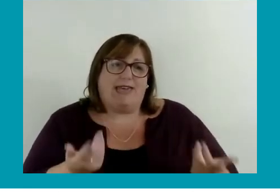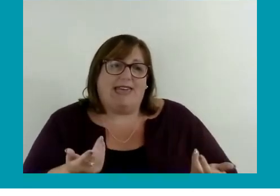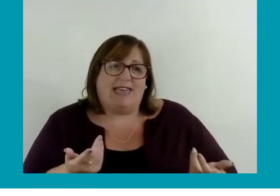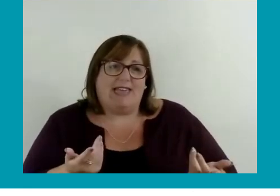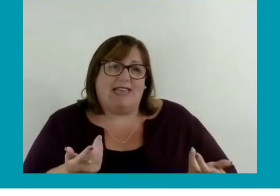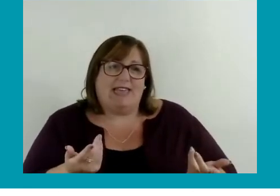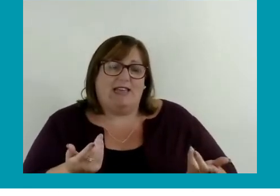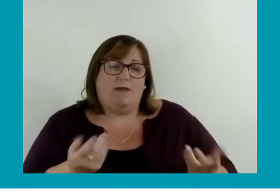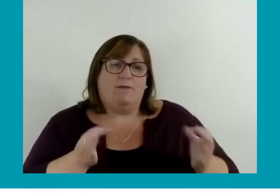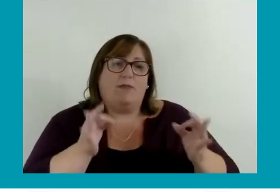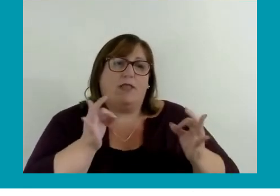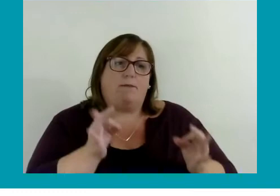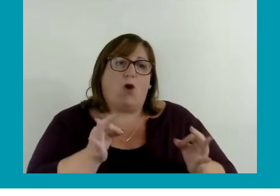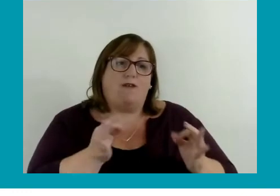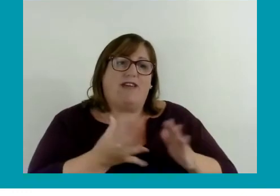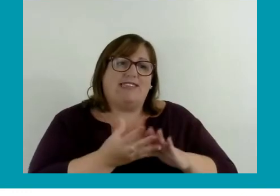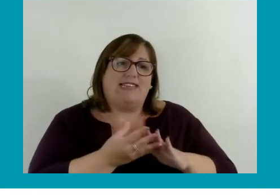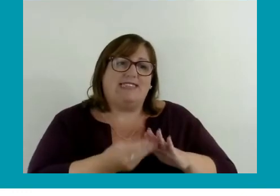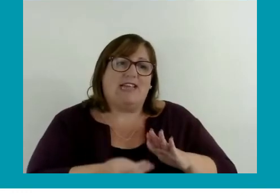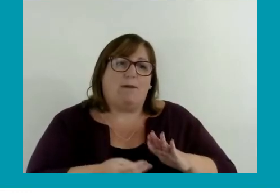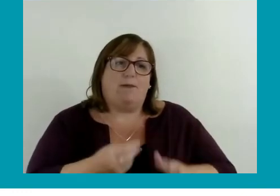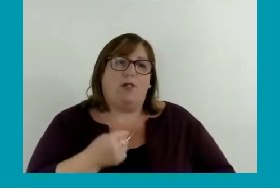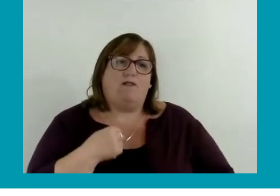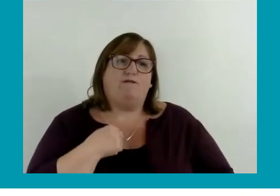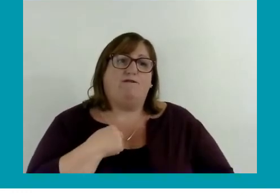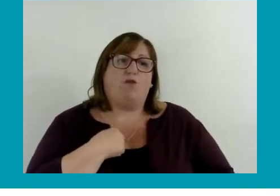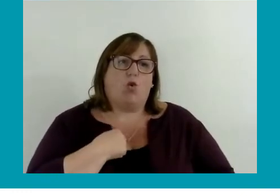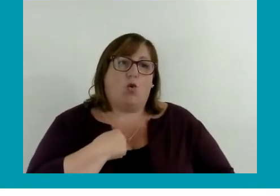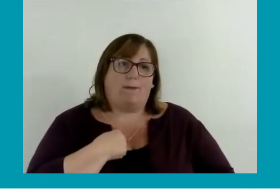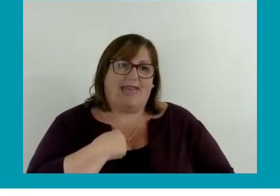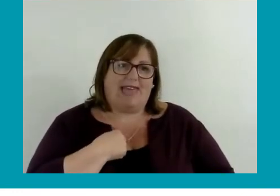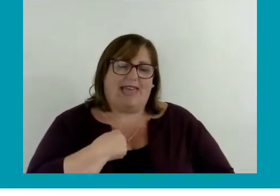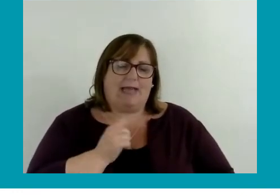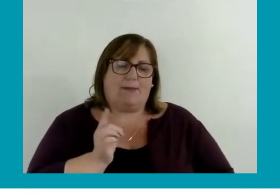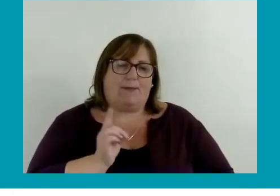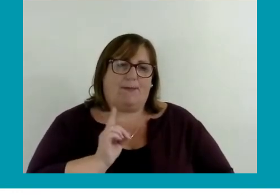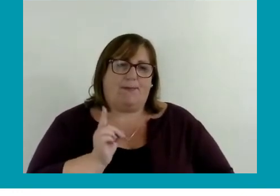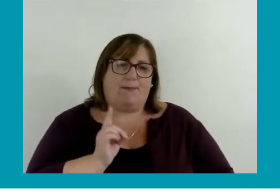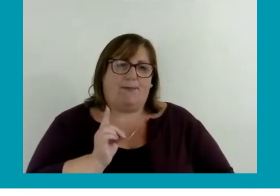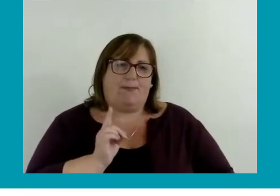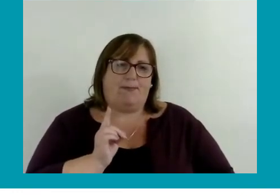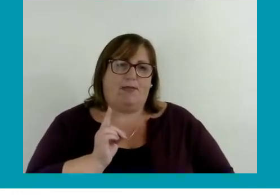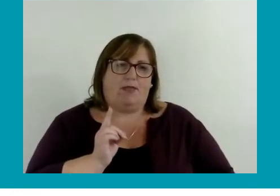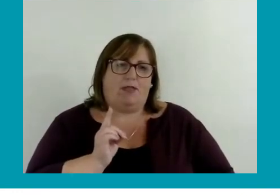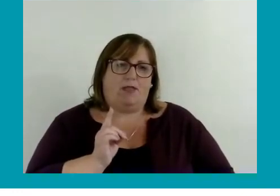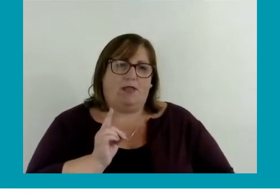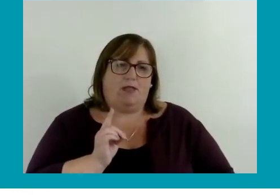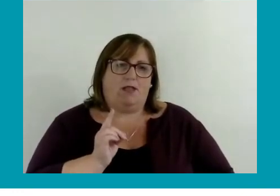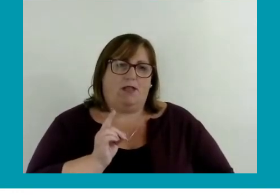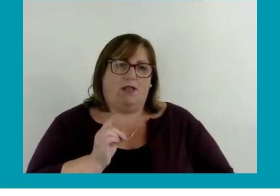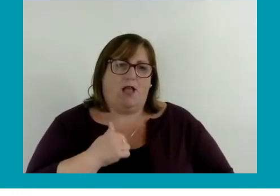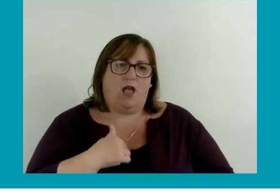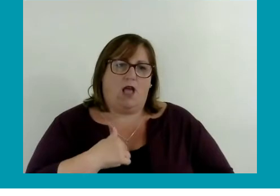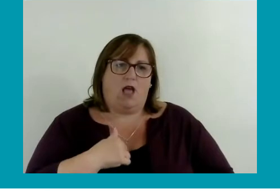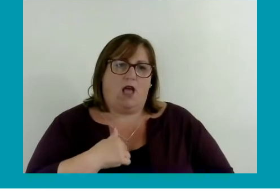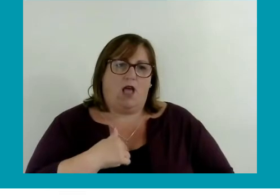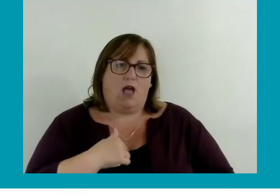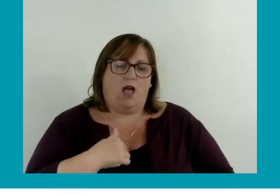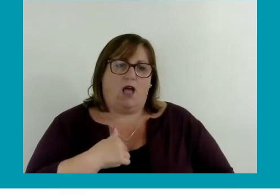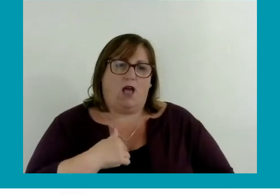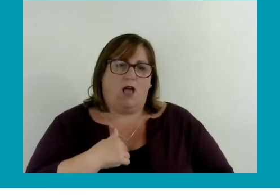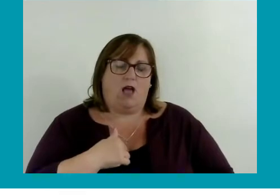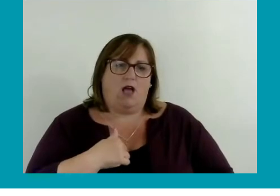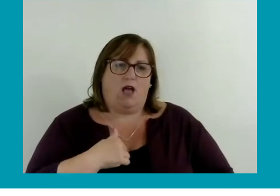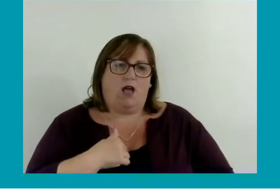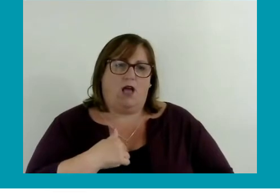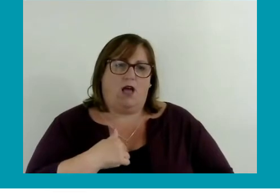example for me is i i prefer to have my i have a i work a compressed work schedule